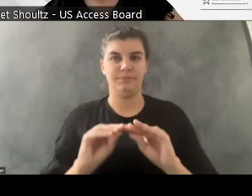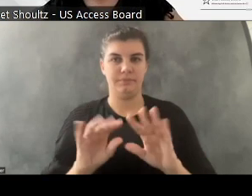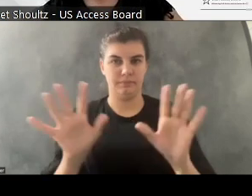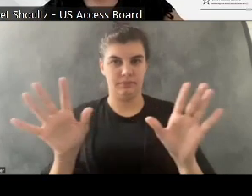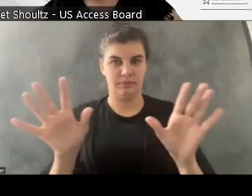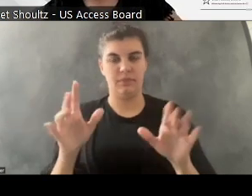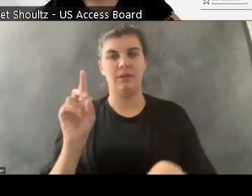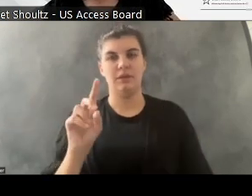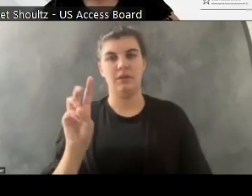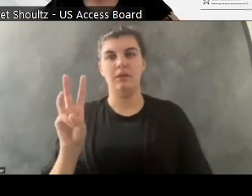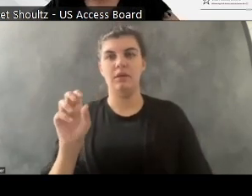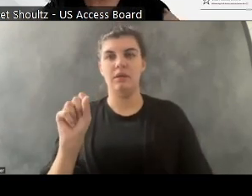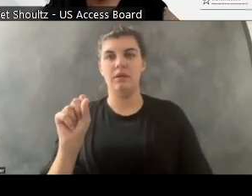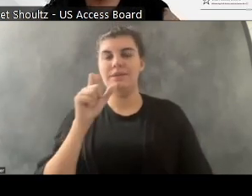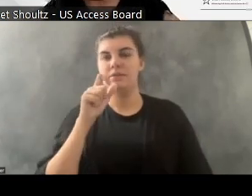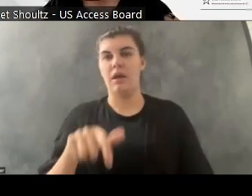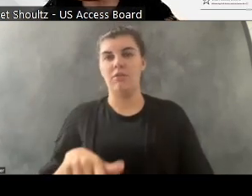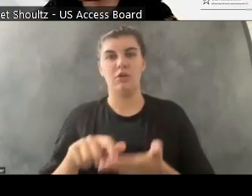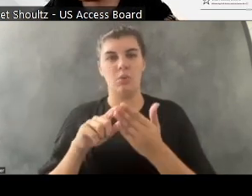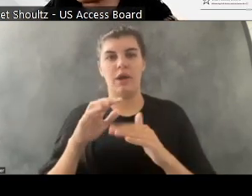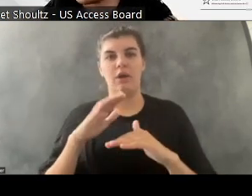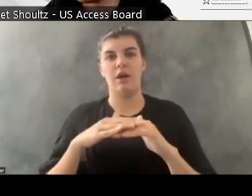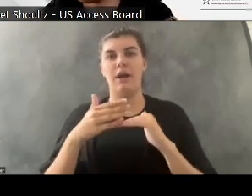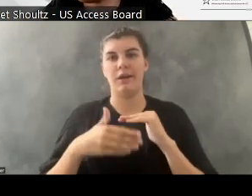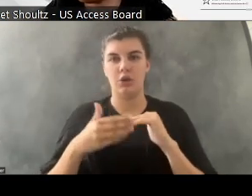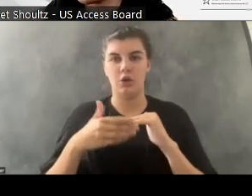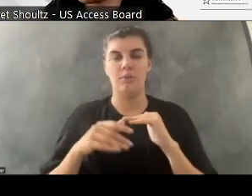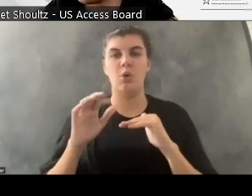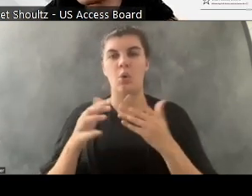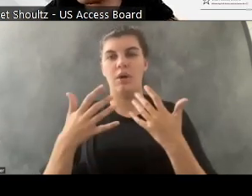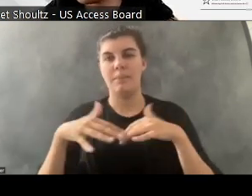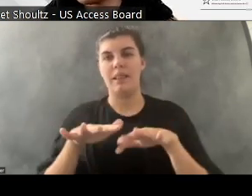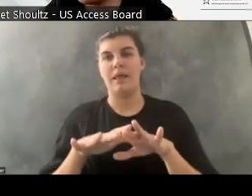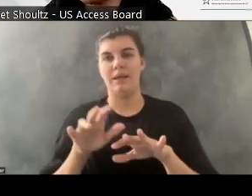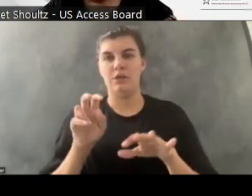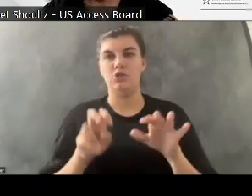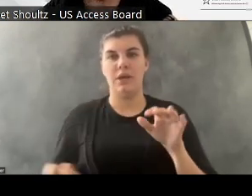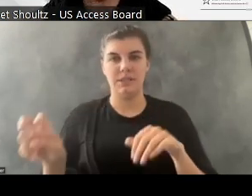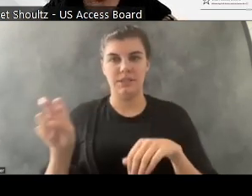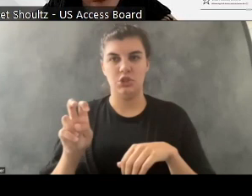a detectable warning surface is not required on a curb ramp or blended transition that's used